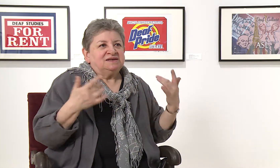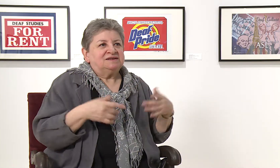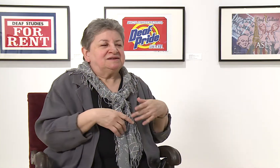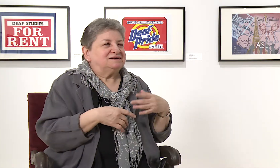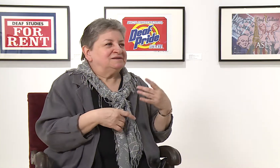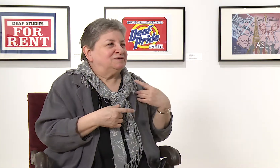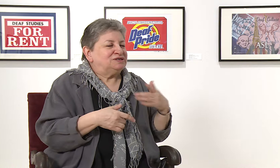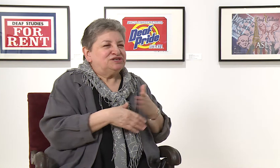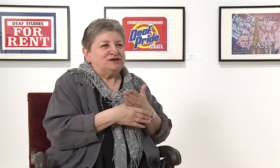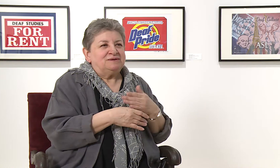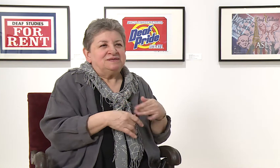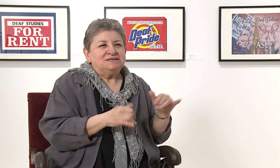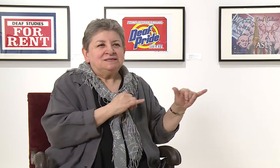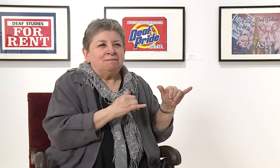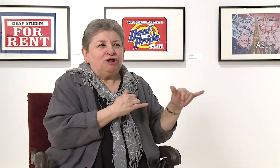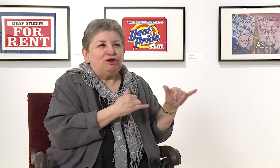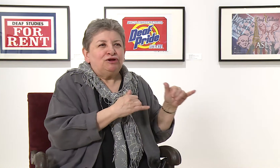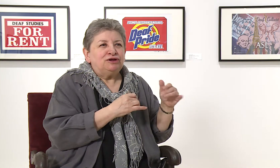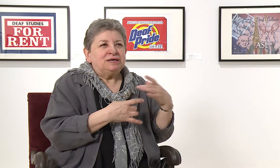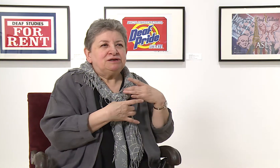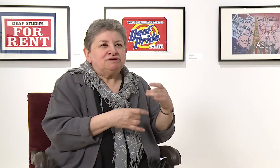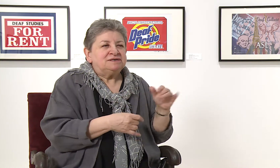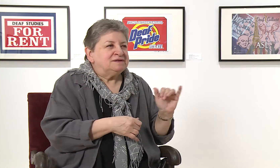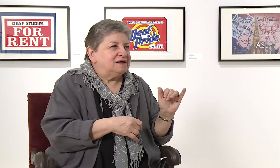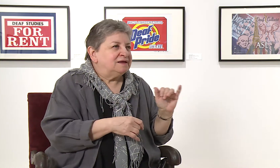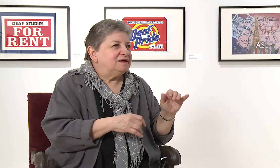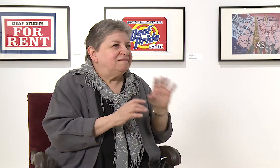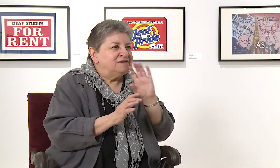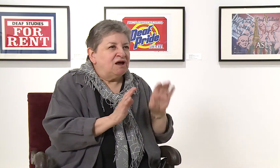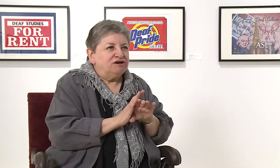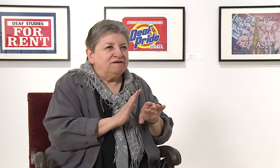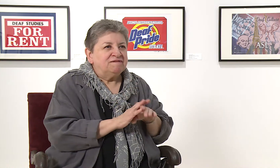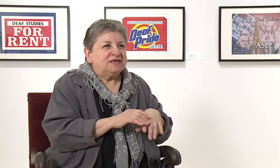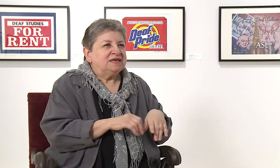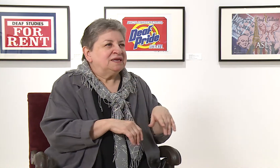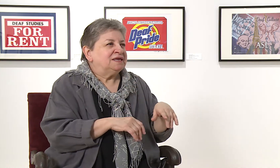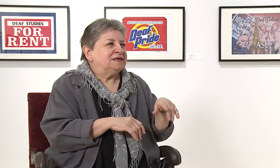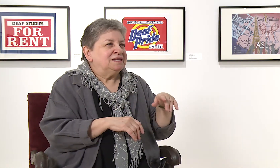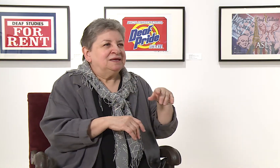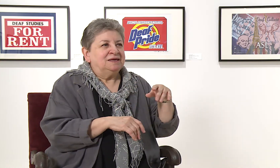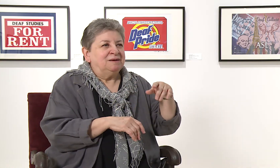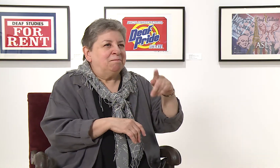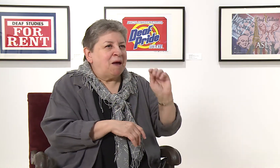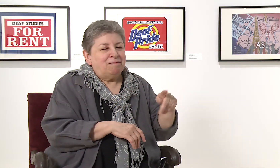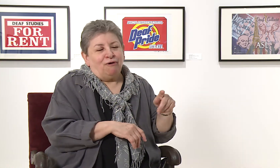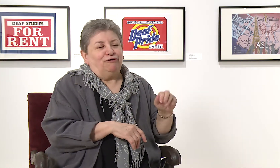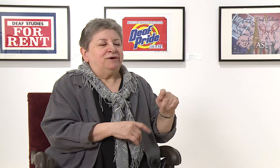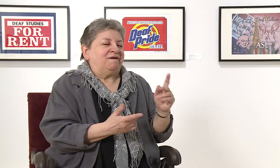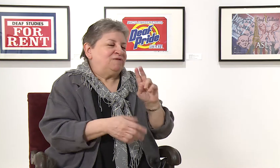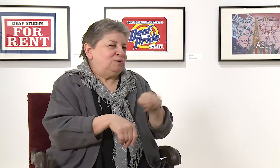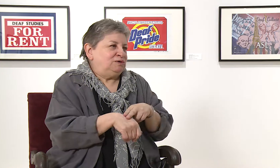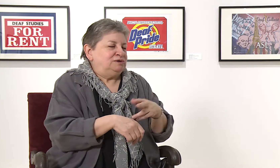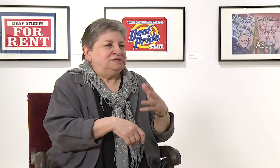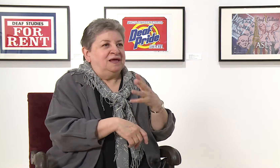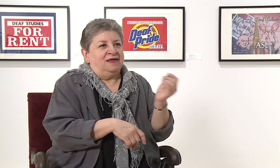We would go to the same parties, the same events. We shared similar interests. We both enjoyed photography,